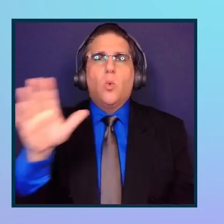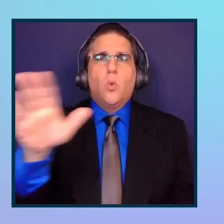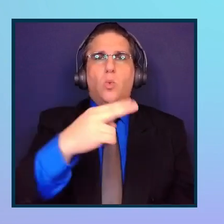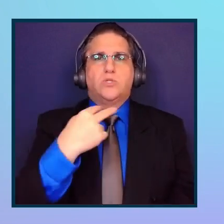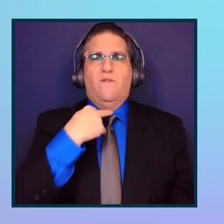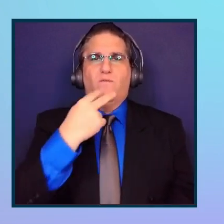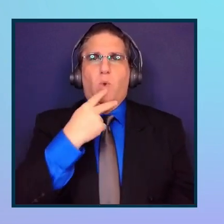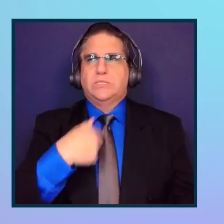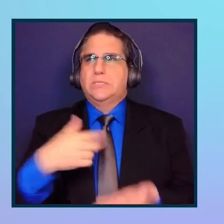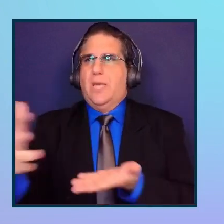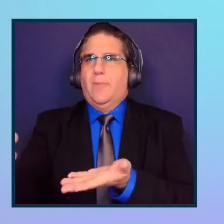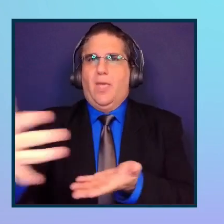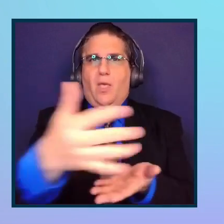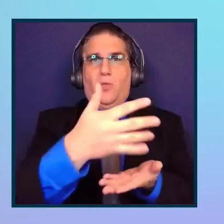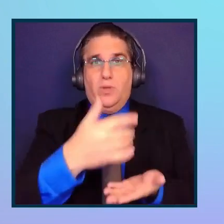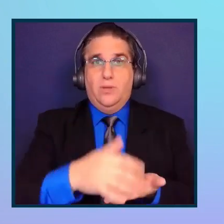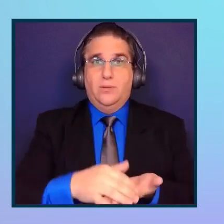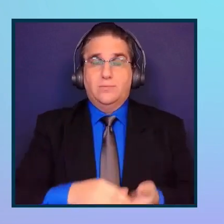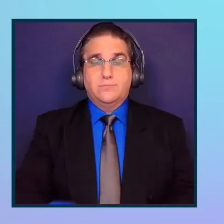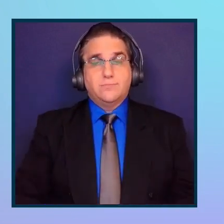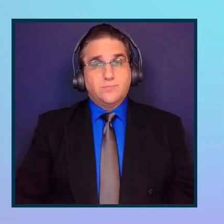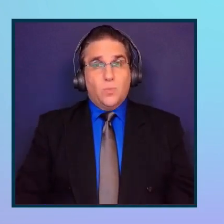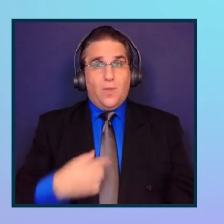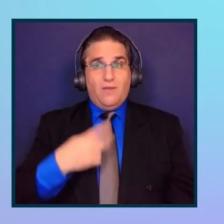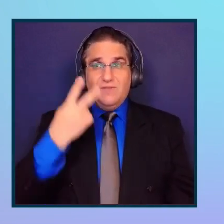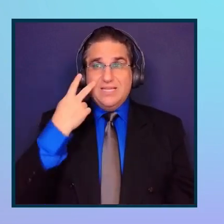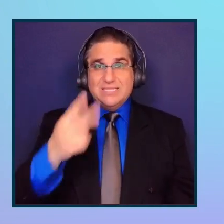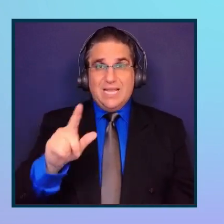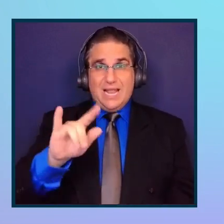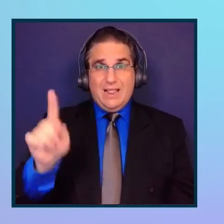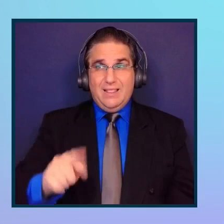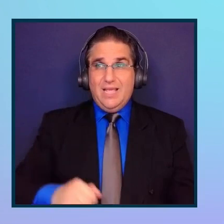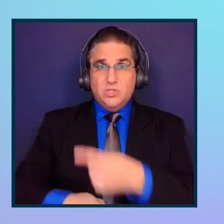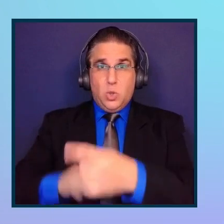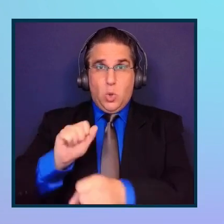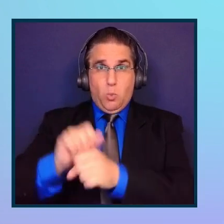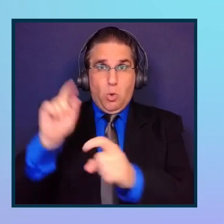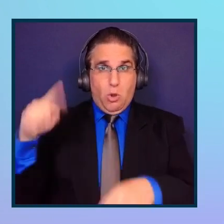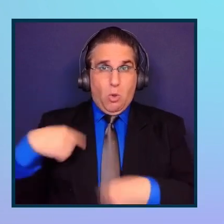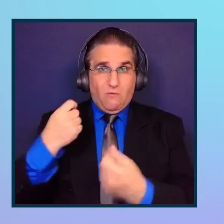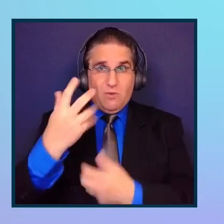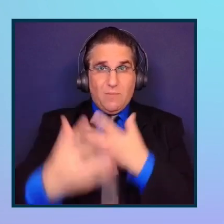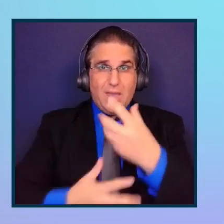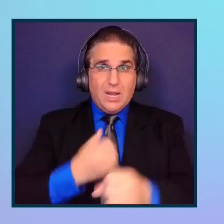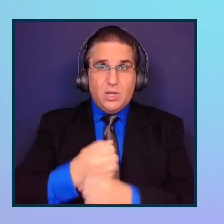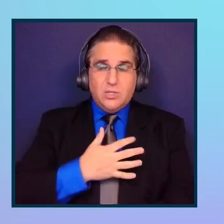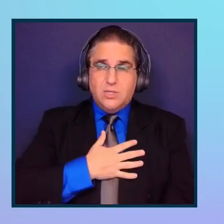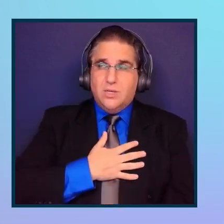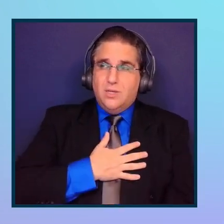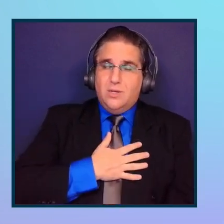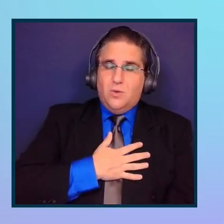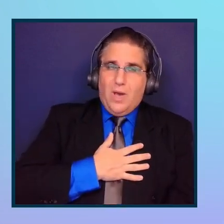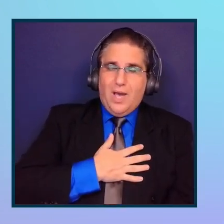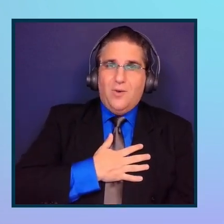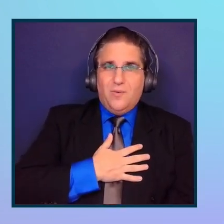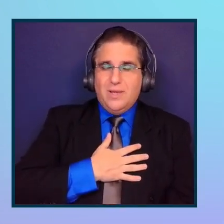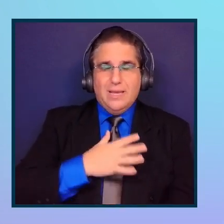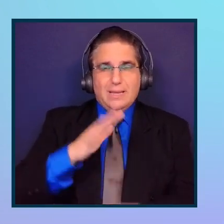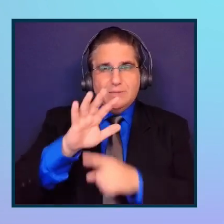watching Liz's selfless work over the years has been extraordinary because she is very intentional